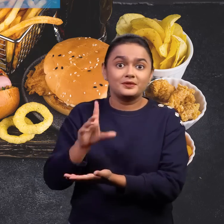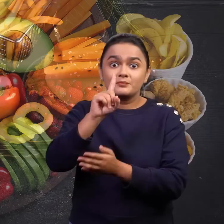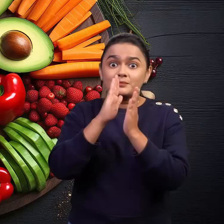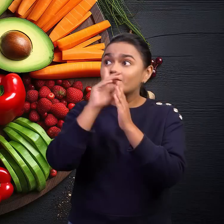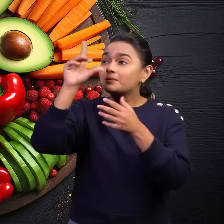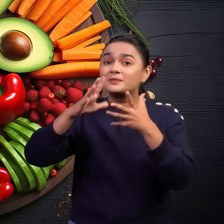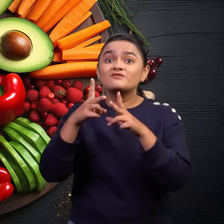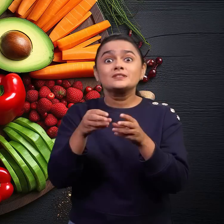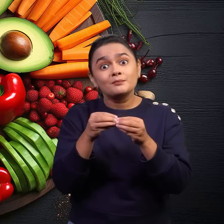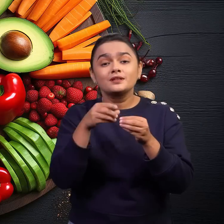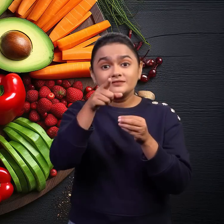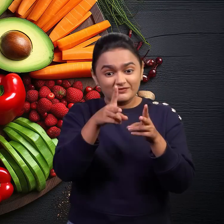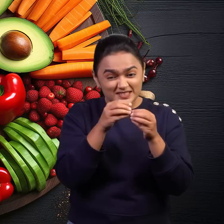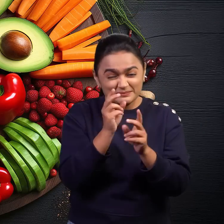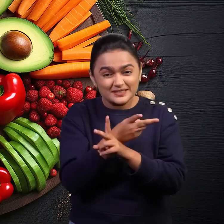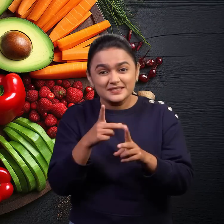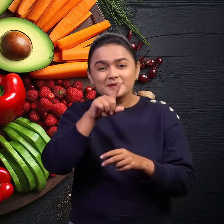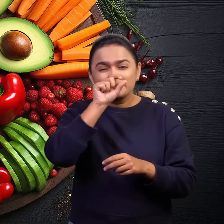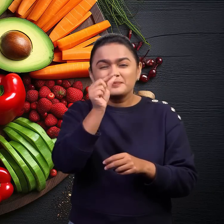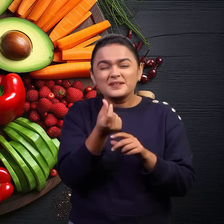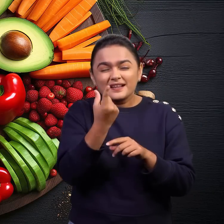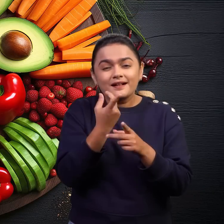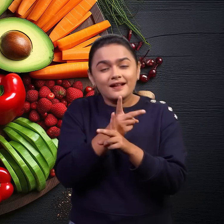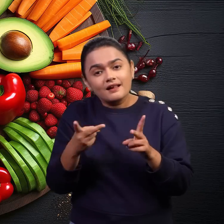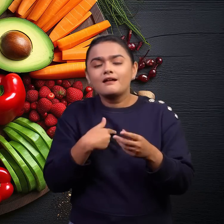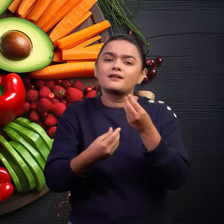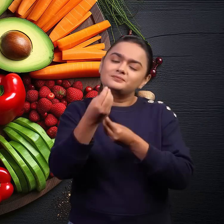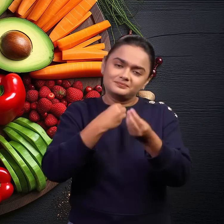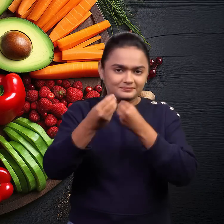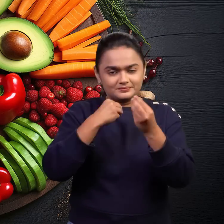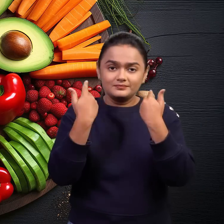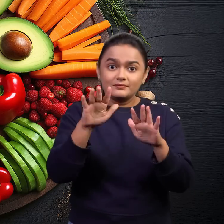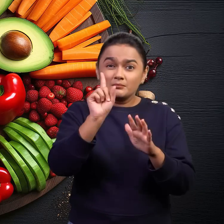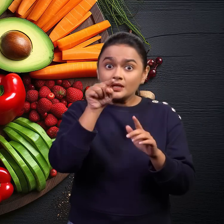God-given foods like vegetables and pulses should be consumed.